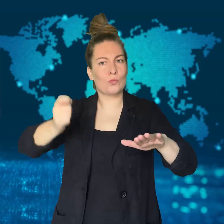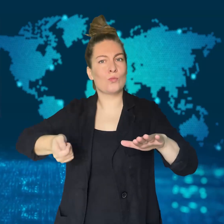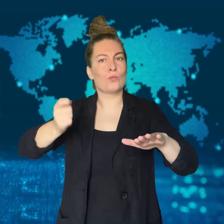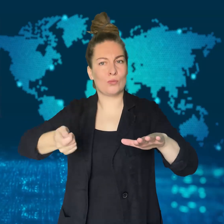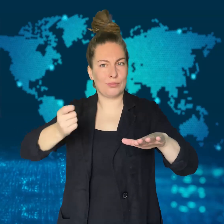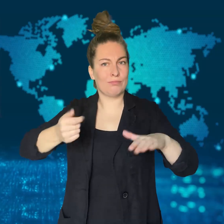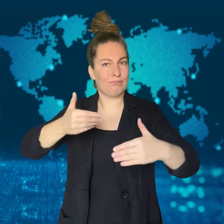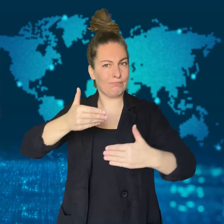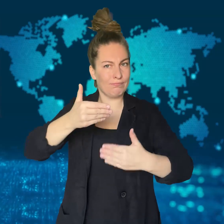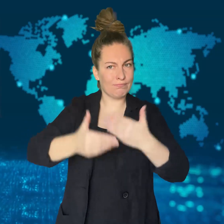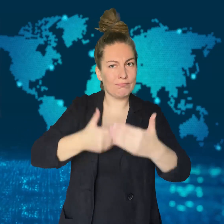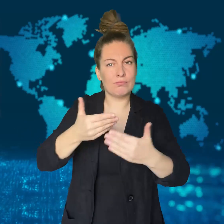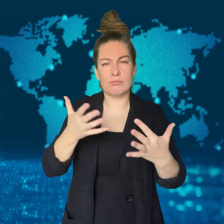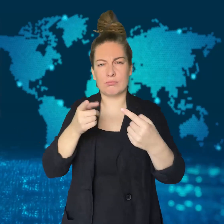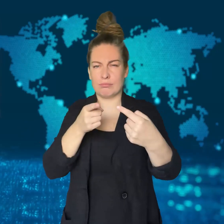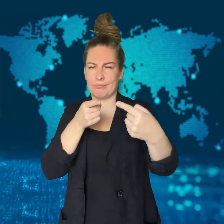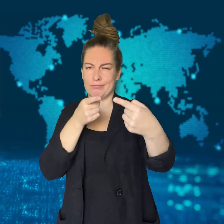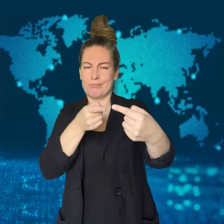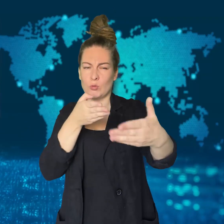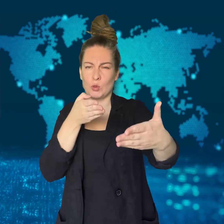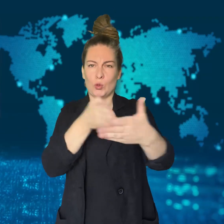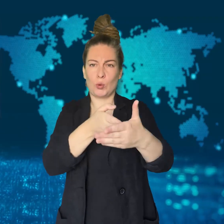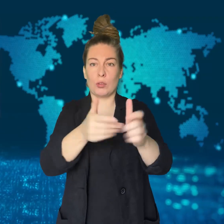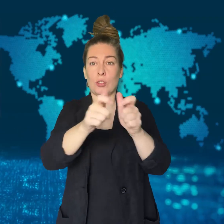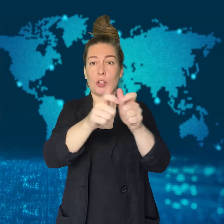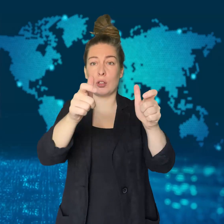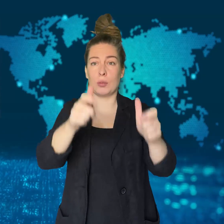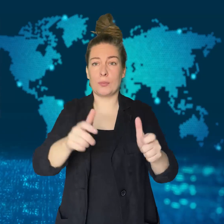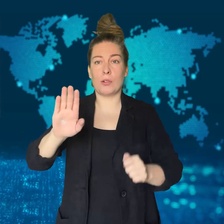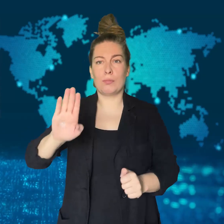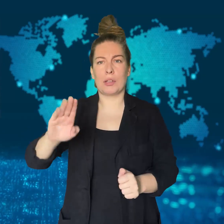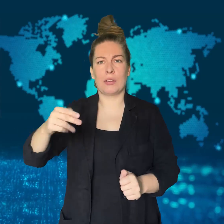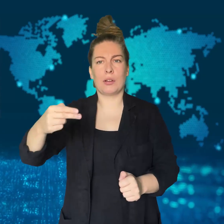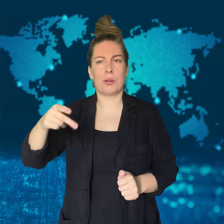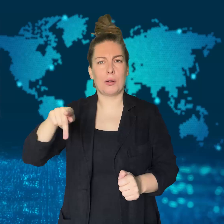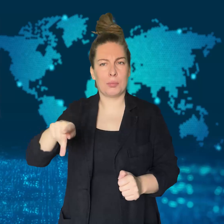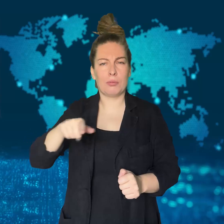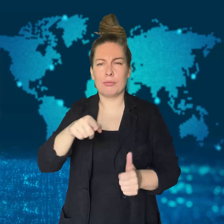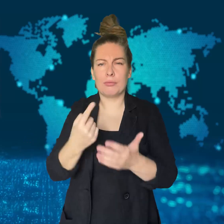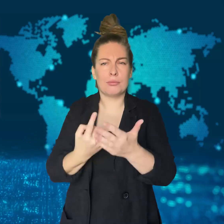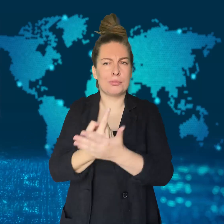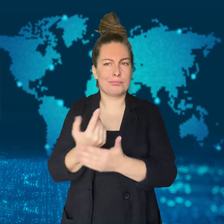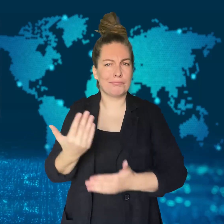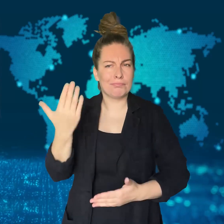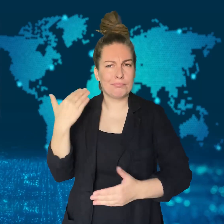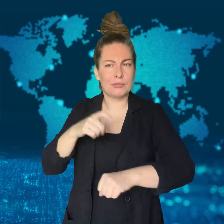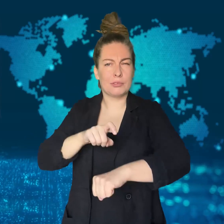a 2015 environmental disaster in Brazil.